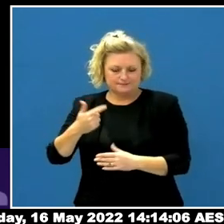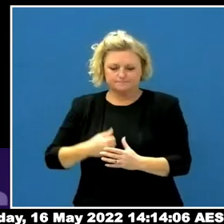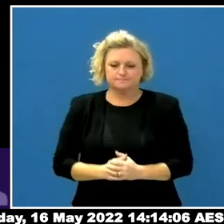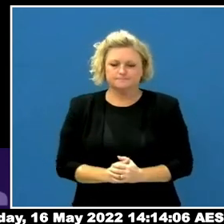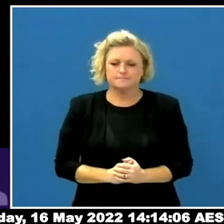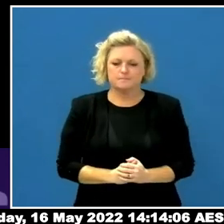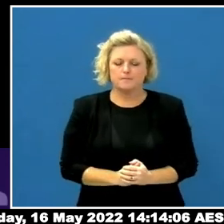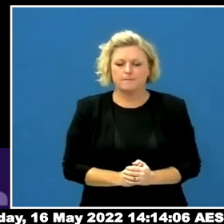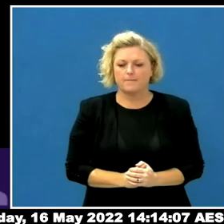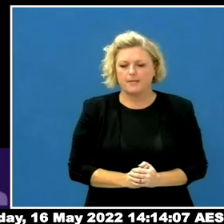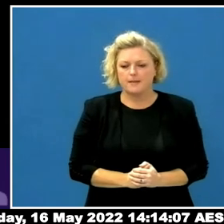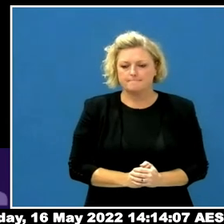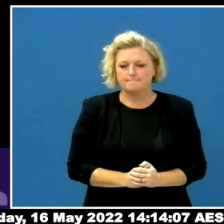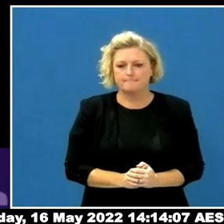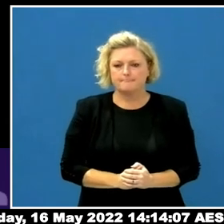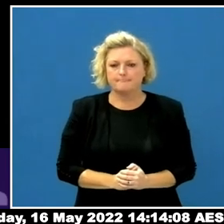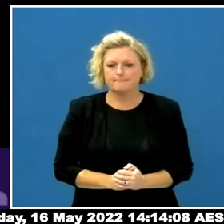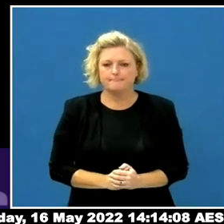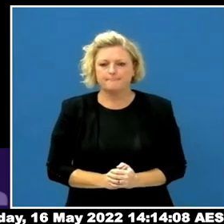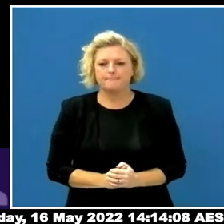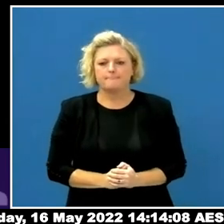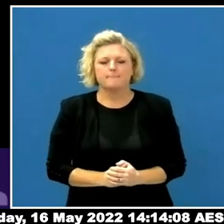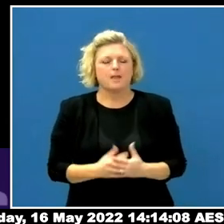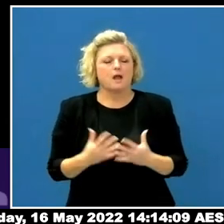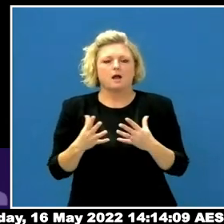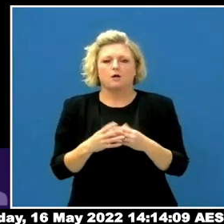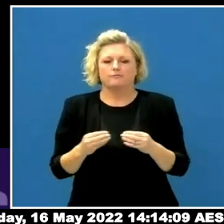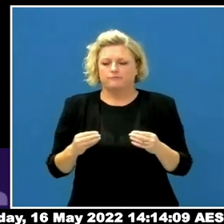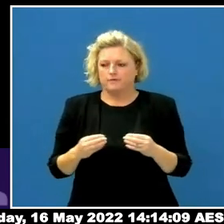I withdraw that. One moment.